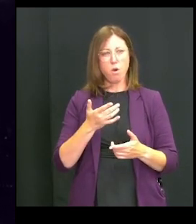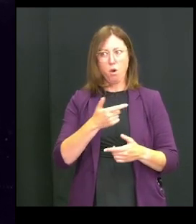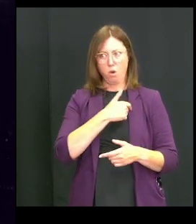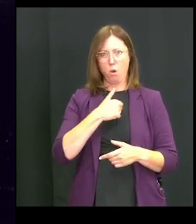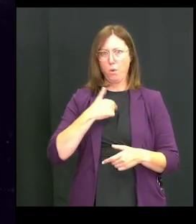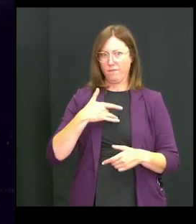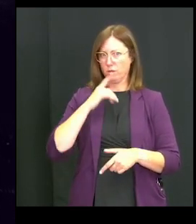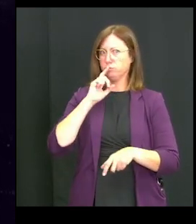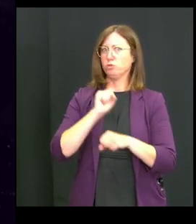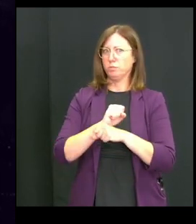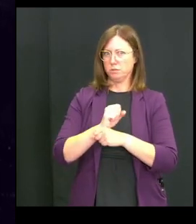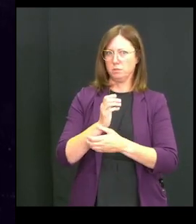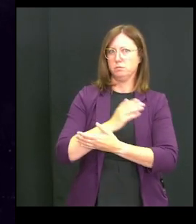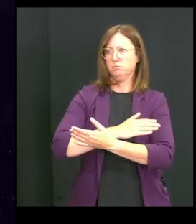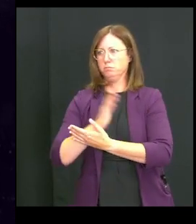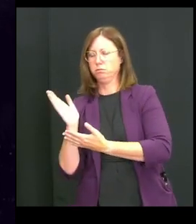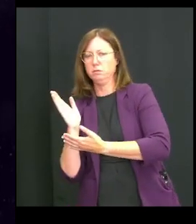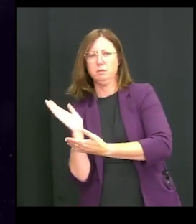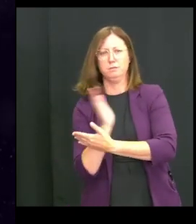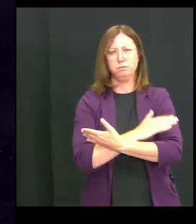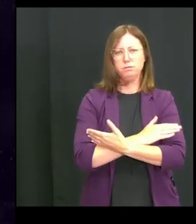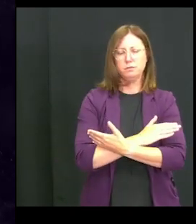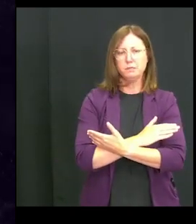and these misperceptions actually matter in their own right.